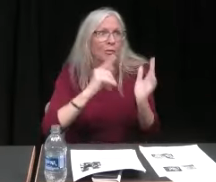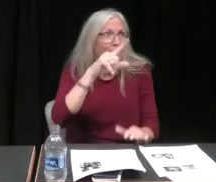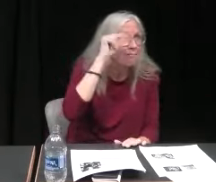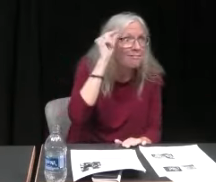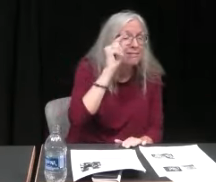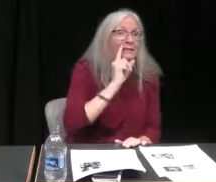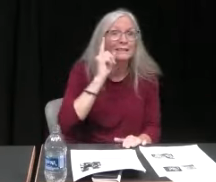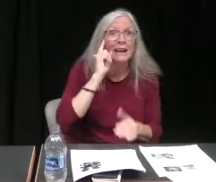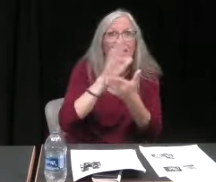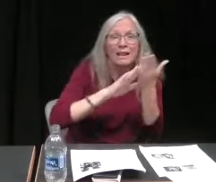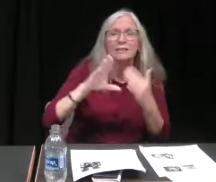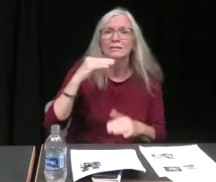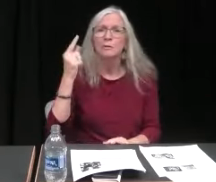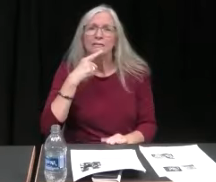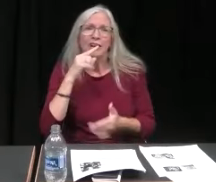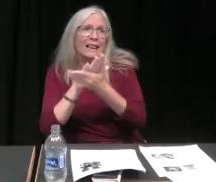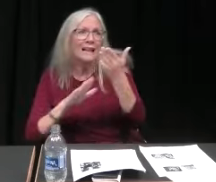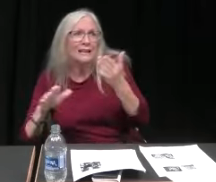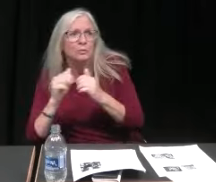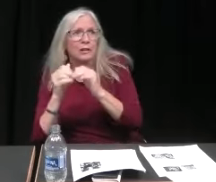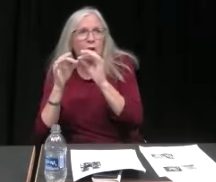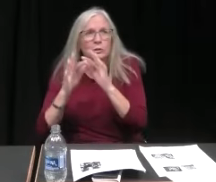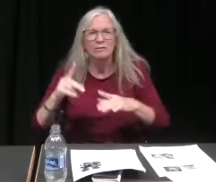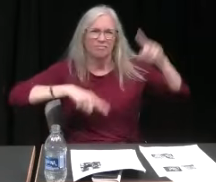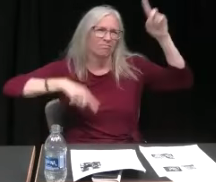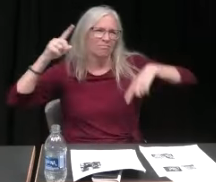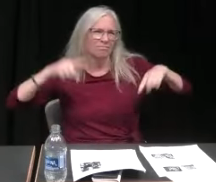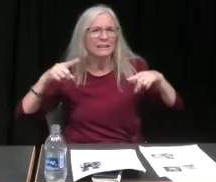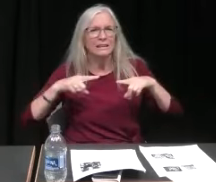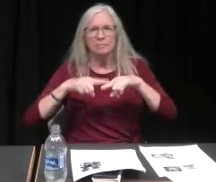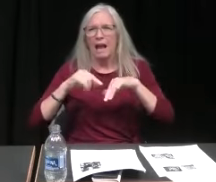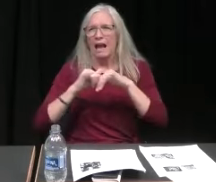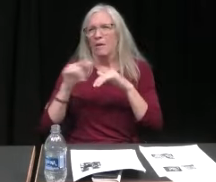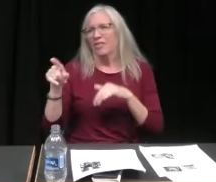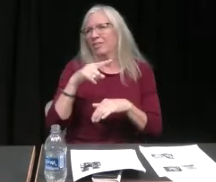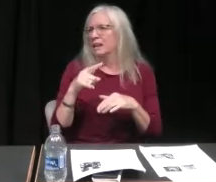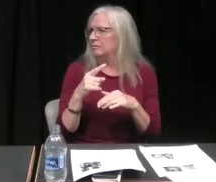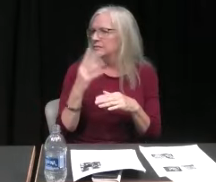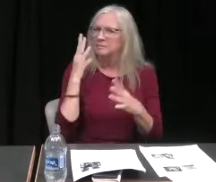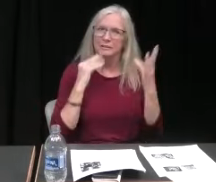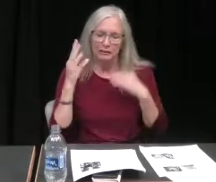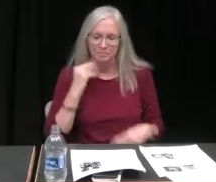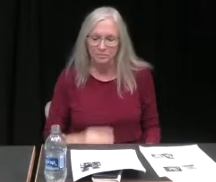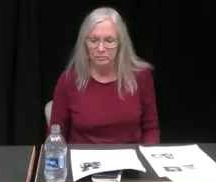the educational experience really varies among individuals and their ability to get access with